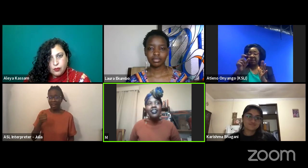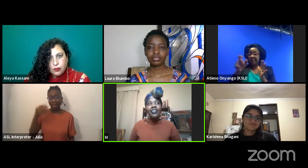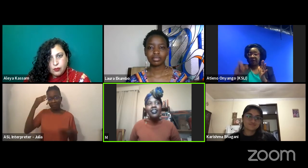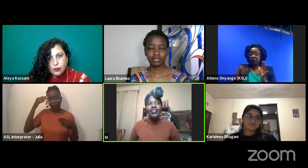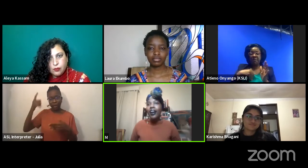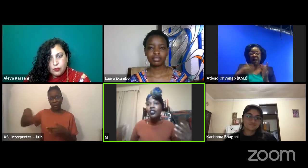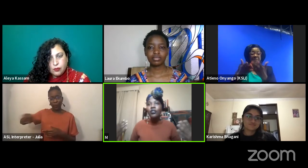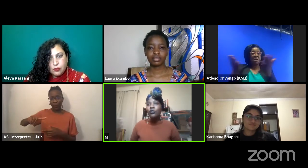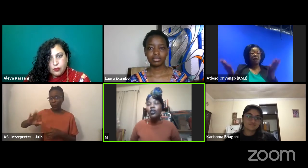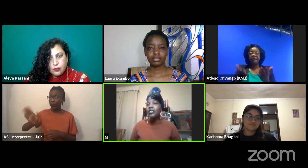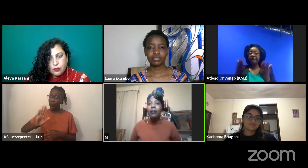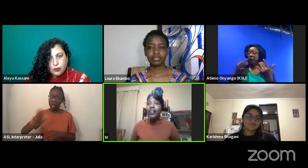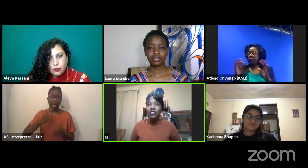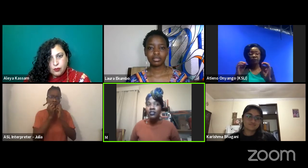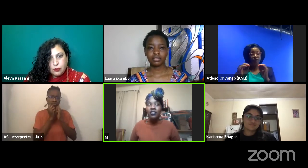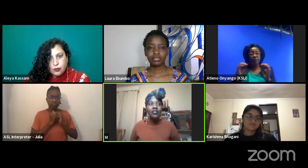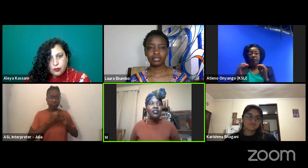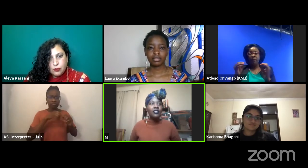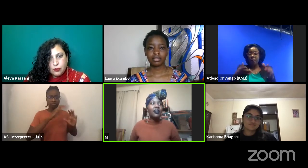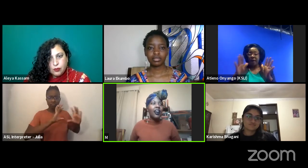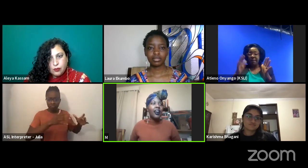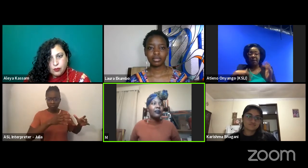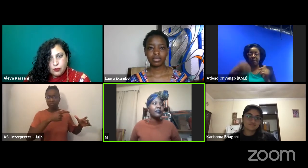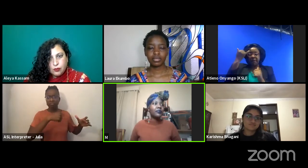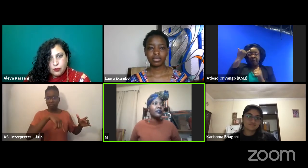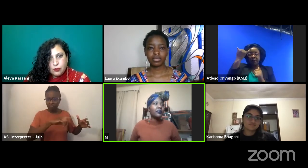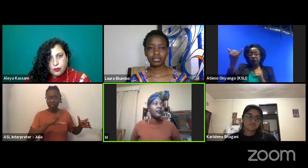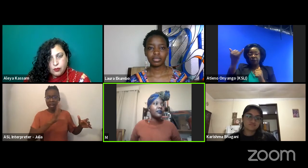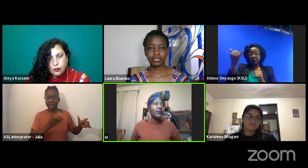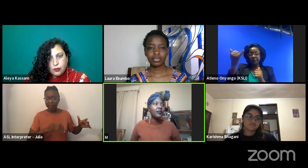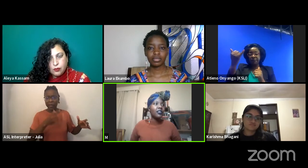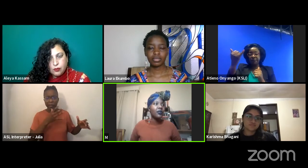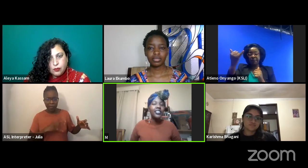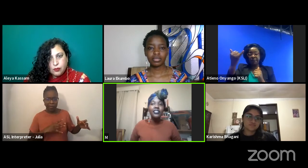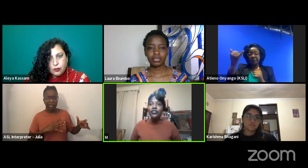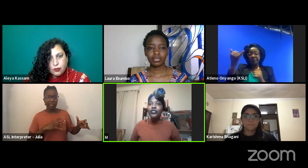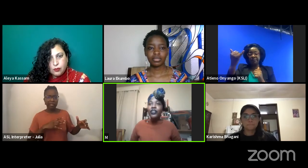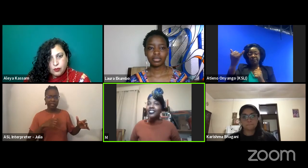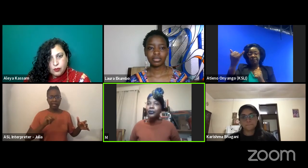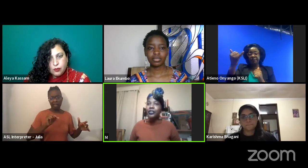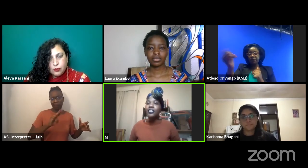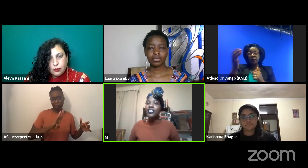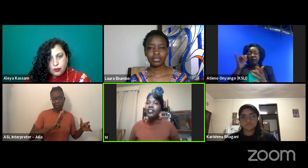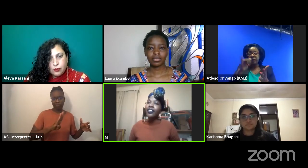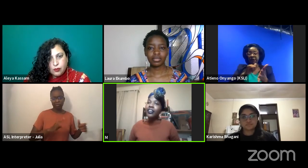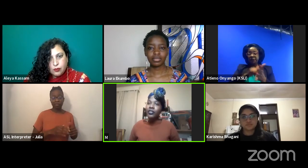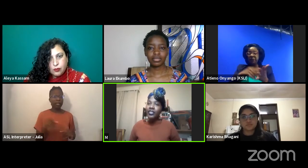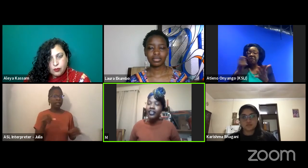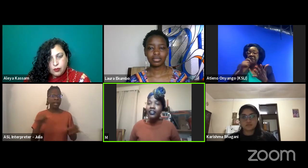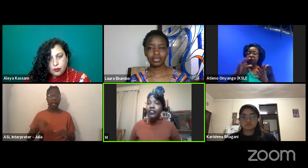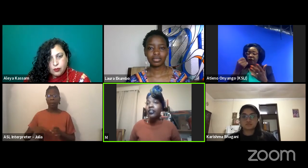In the way I do not imagine the writers of France we're sitting thinking, what is a Kenyan girl